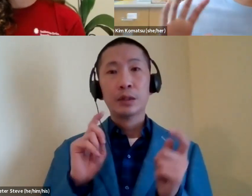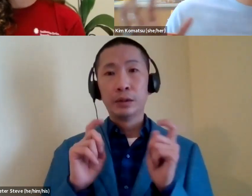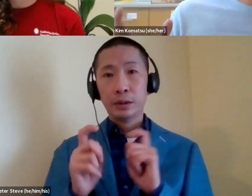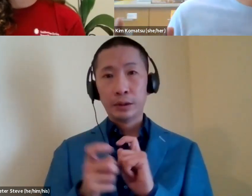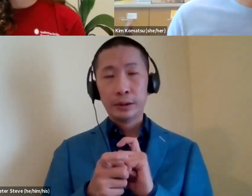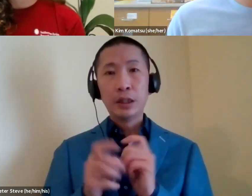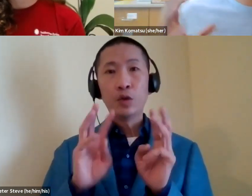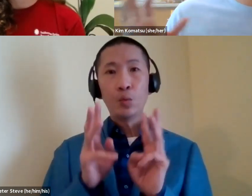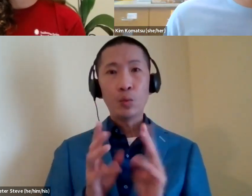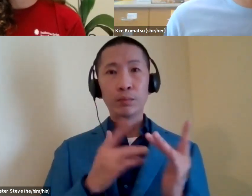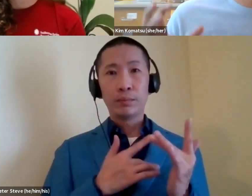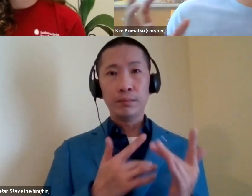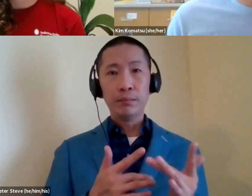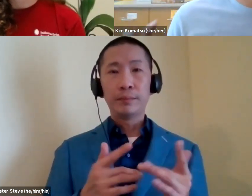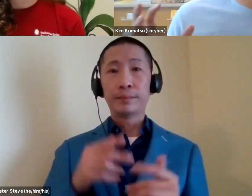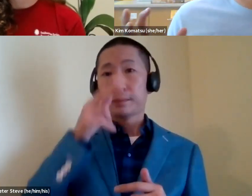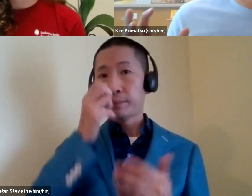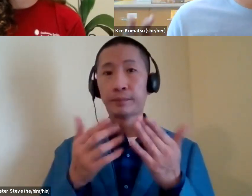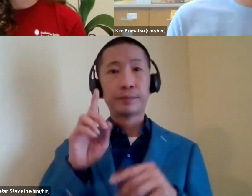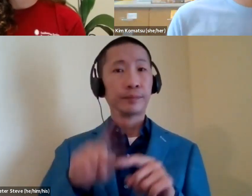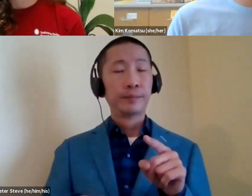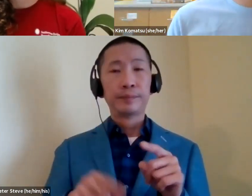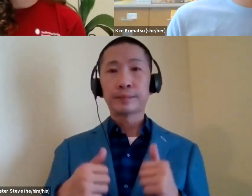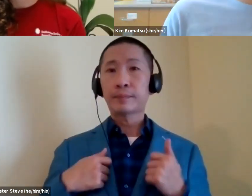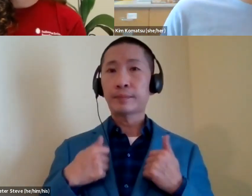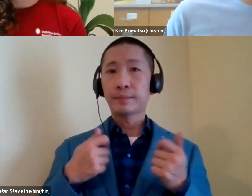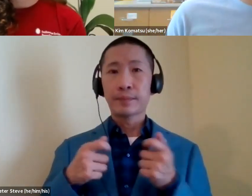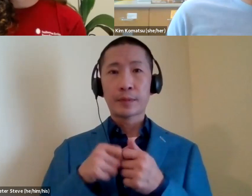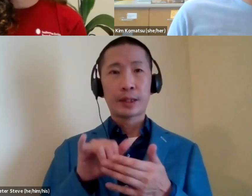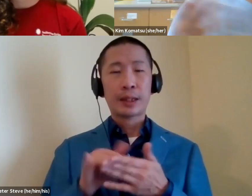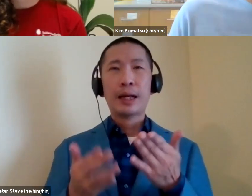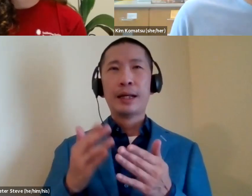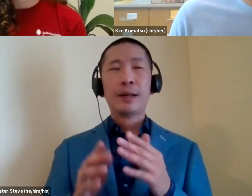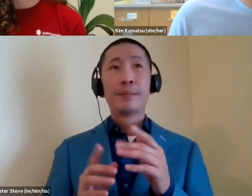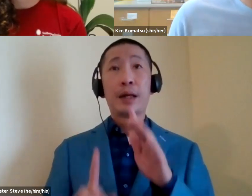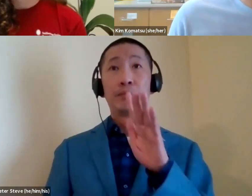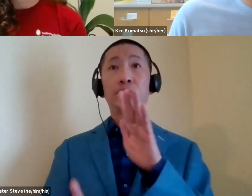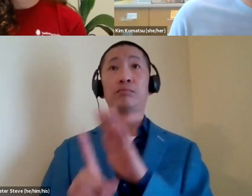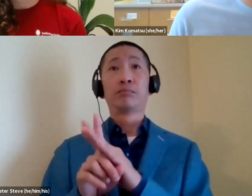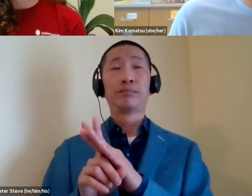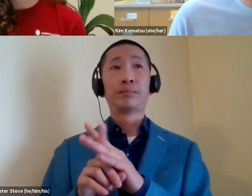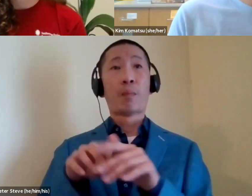Kim Komatsu (she/her): weather patterns, the insects might not be able to deal with that they might be emerging too early and they don't have the plants that they like to eat.